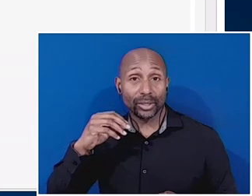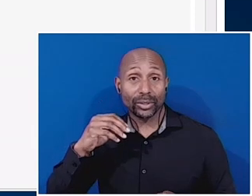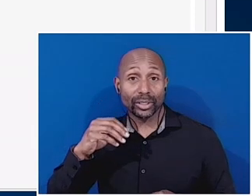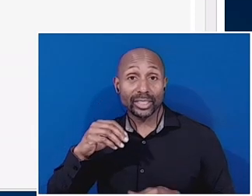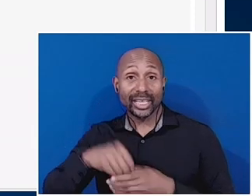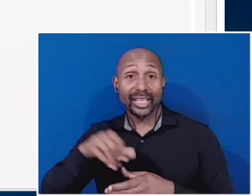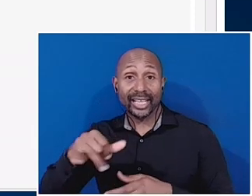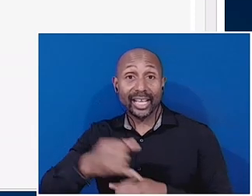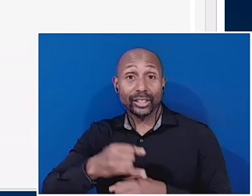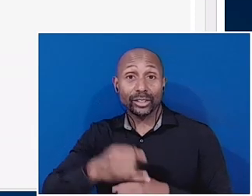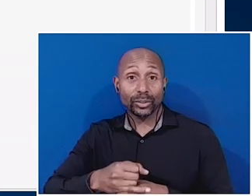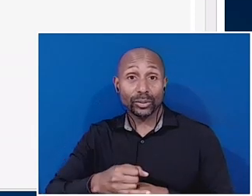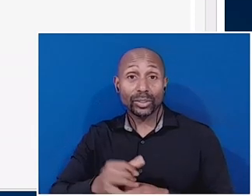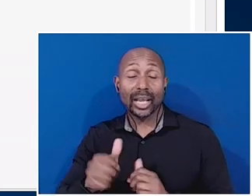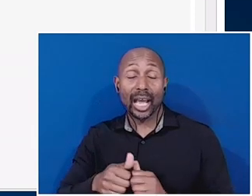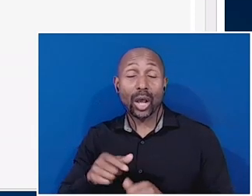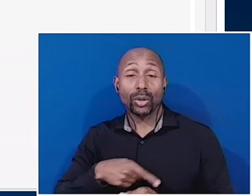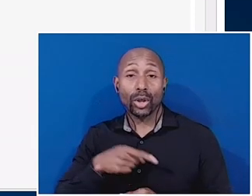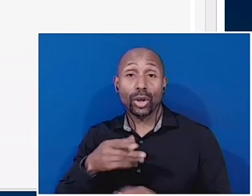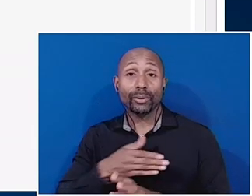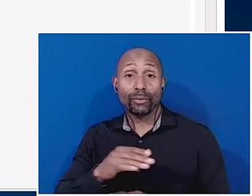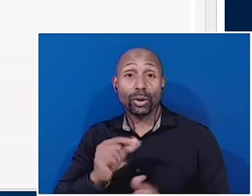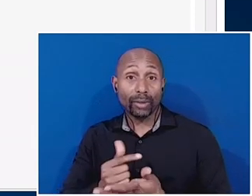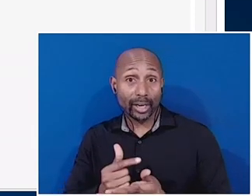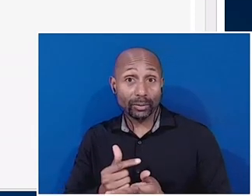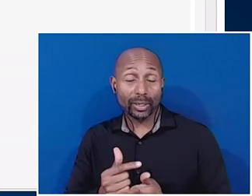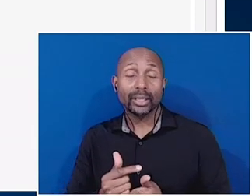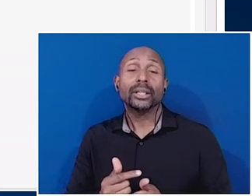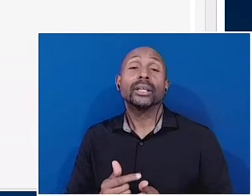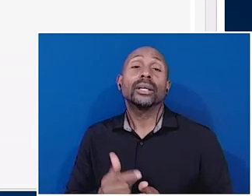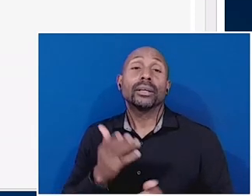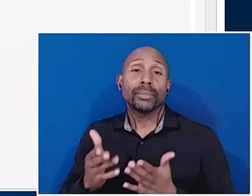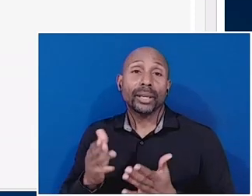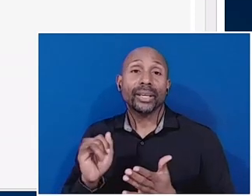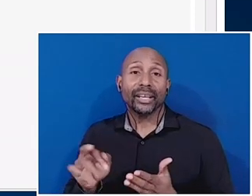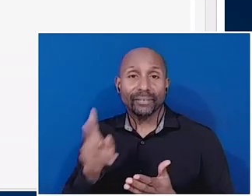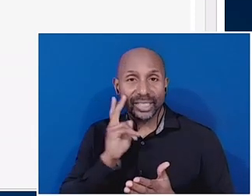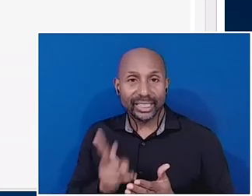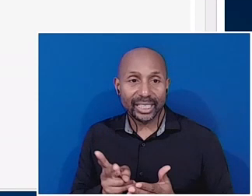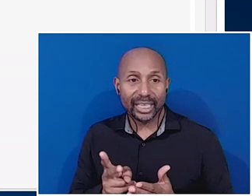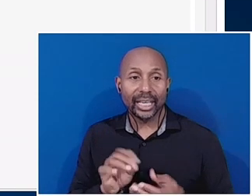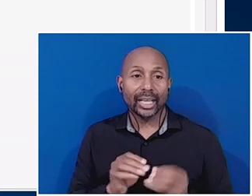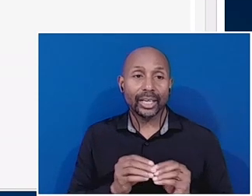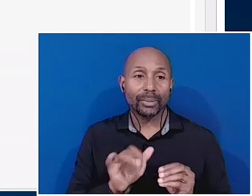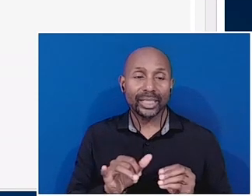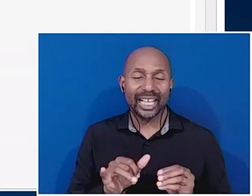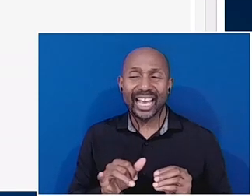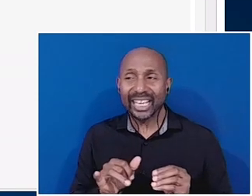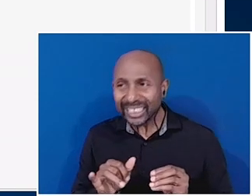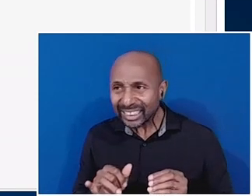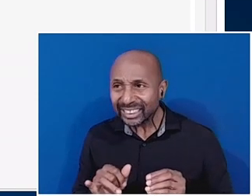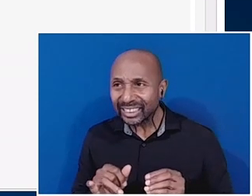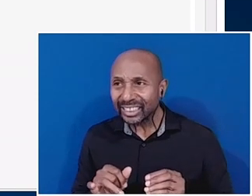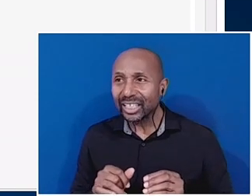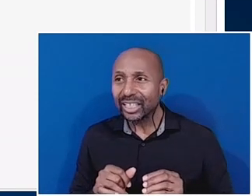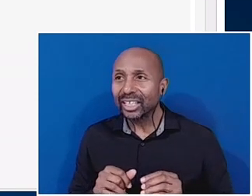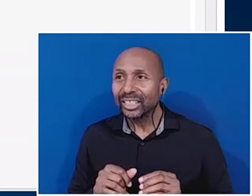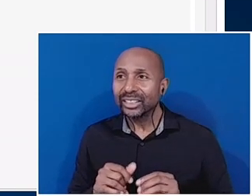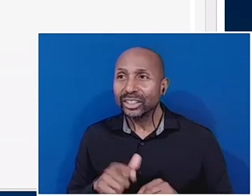take them. They may be discouraged if they see a number that's slower than they think it will take them, or they may be falsely